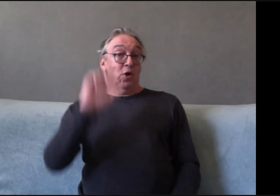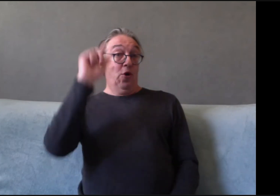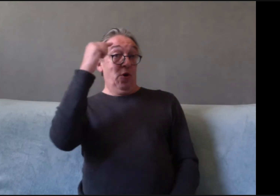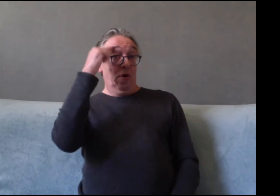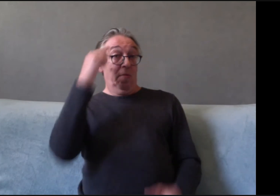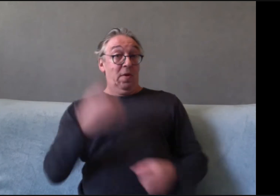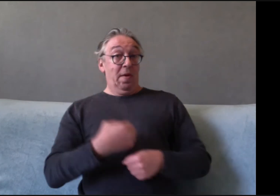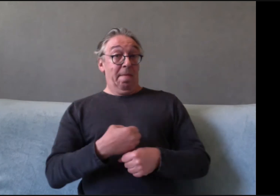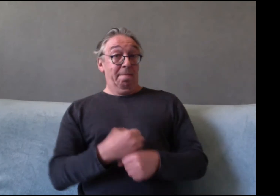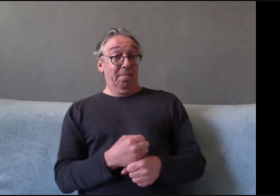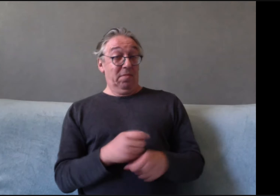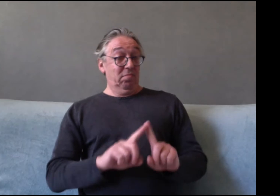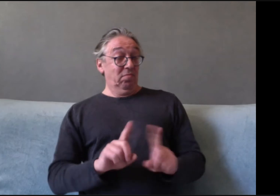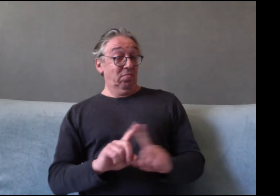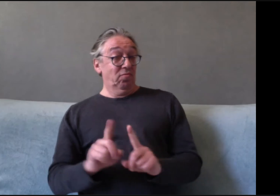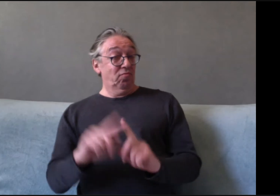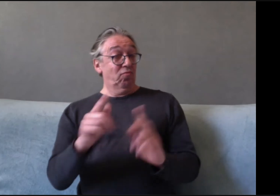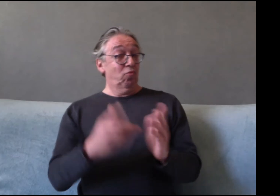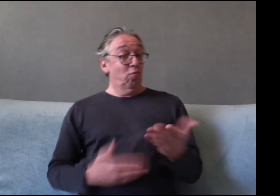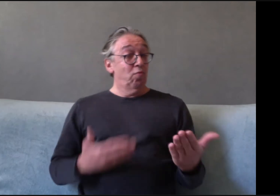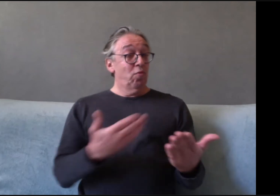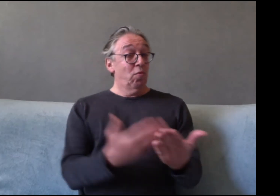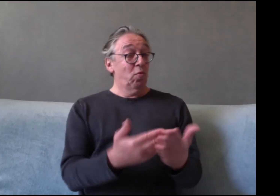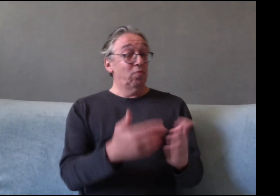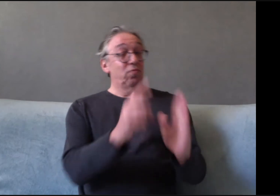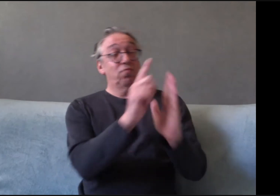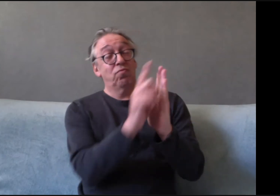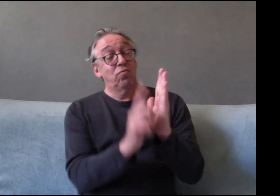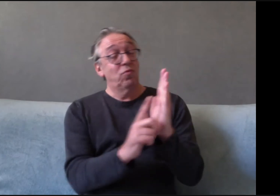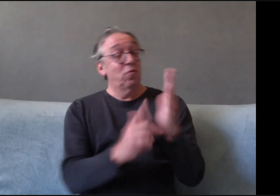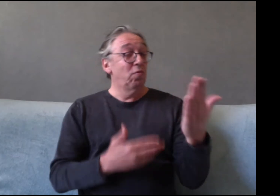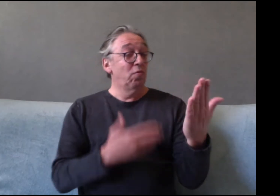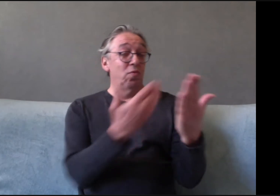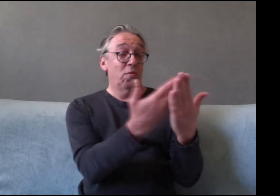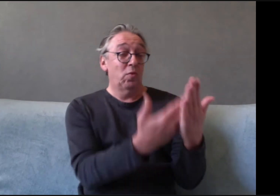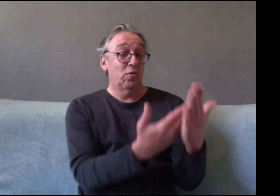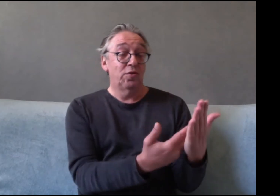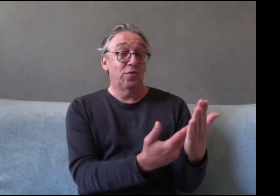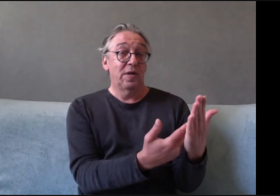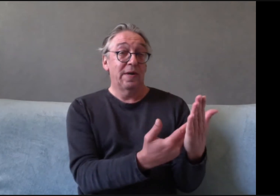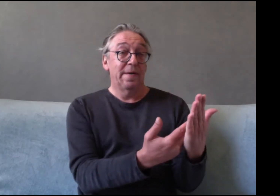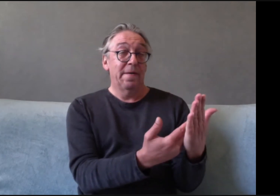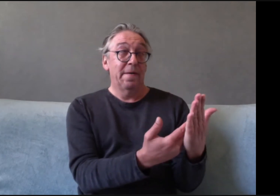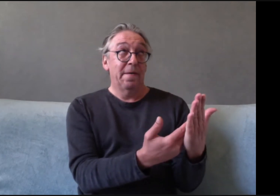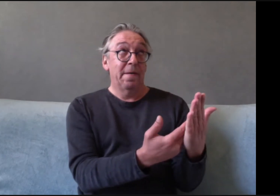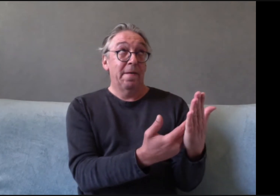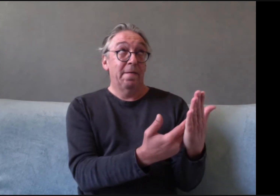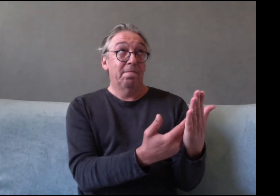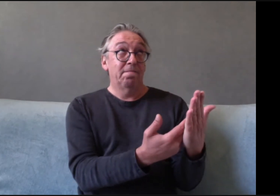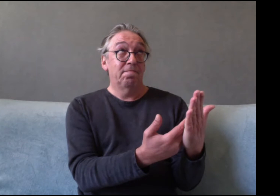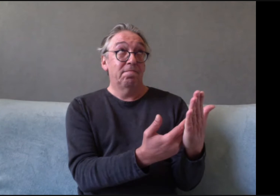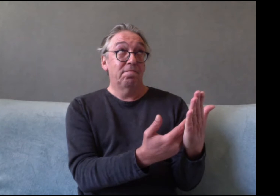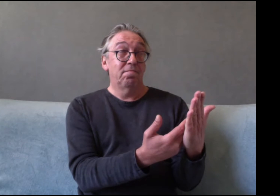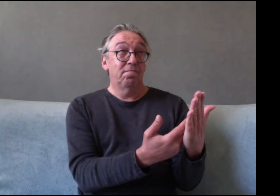it's a list that you can find in my file.